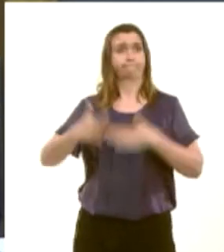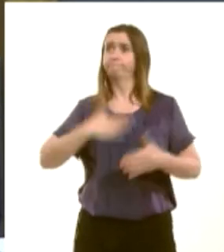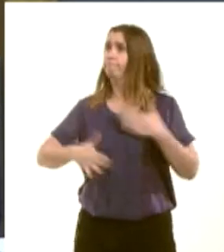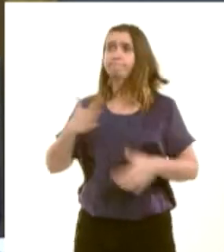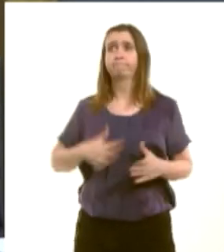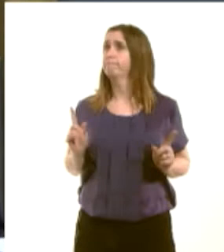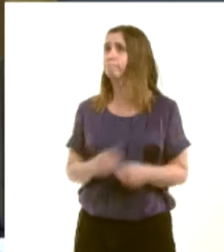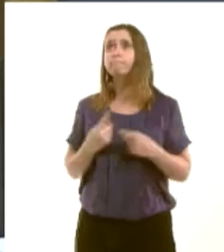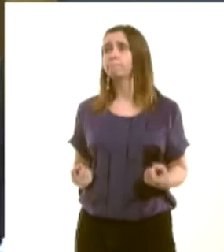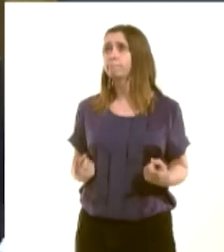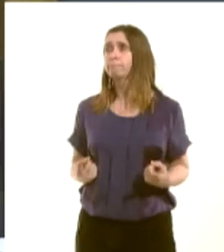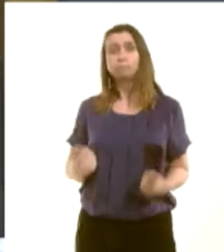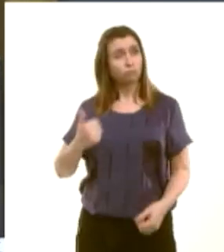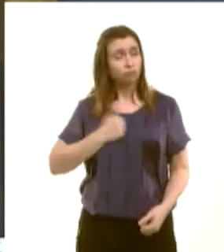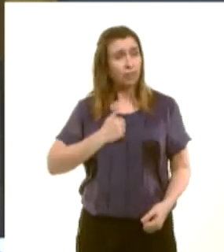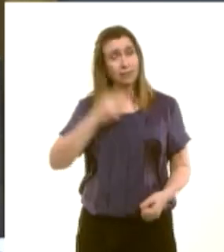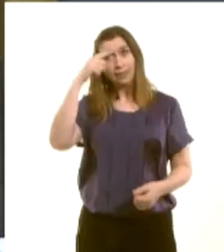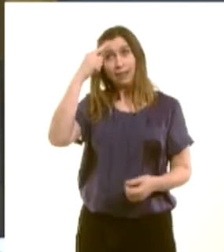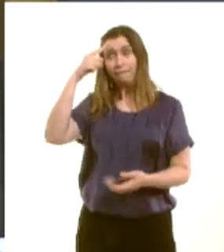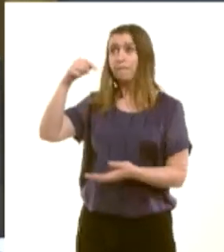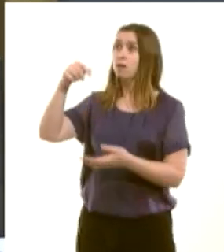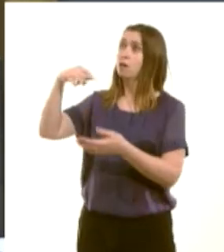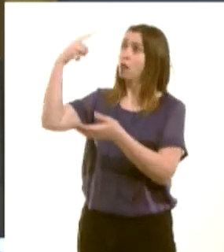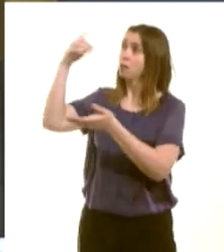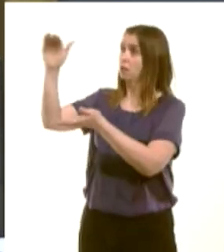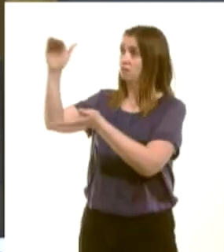First Minister, that further cuts to Walesís budget are palatable to you?